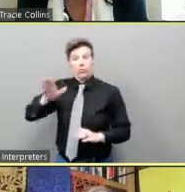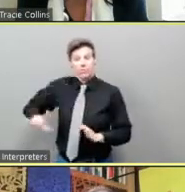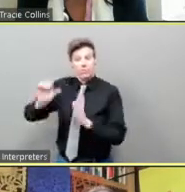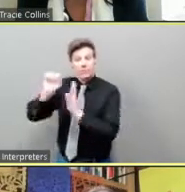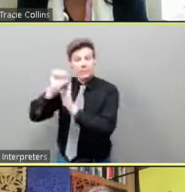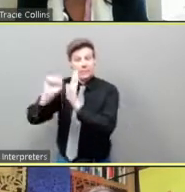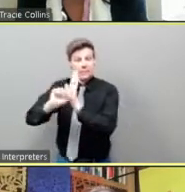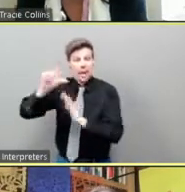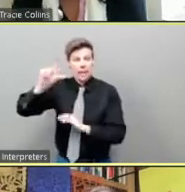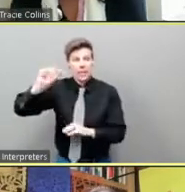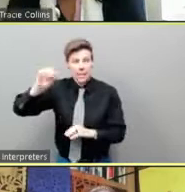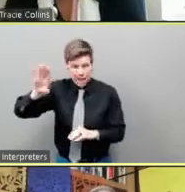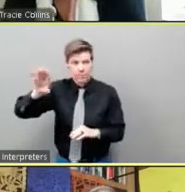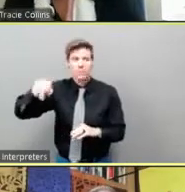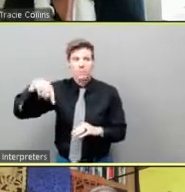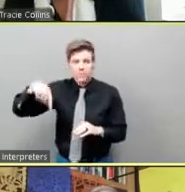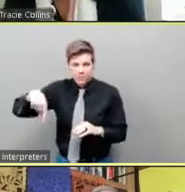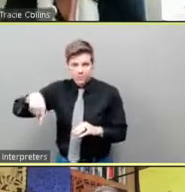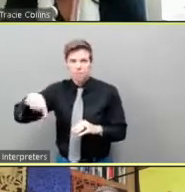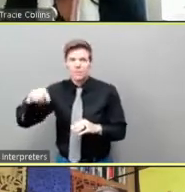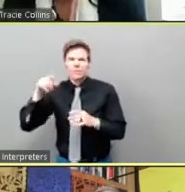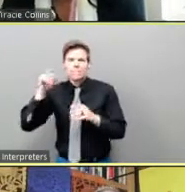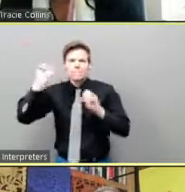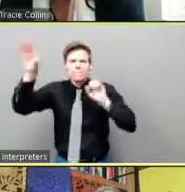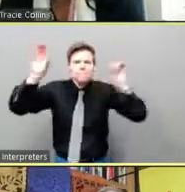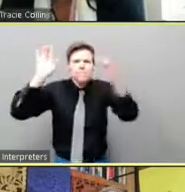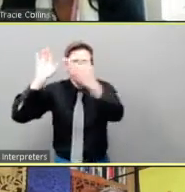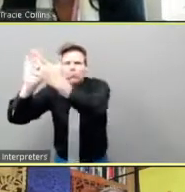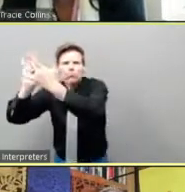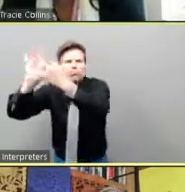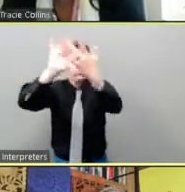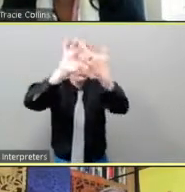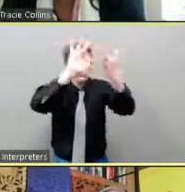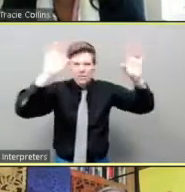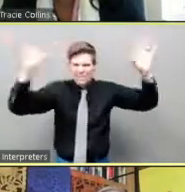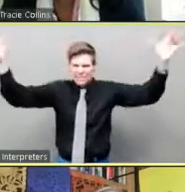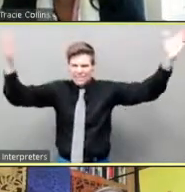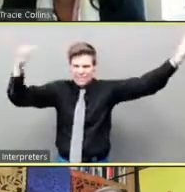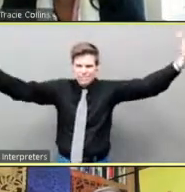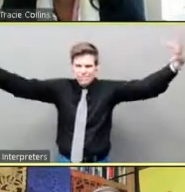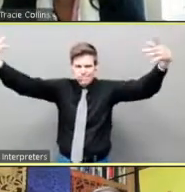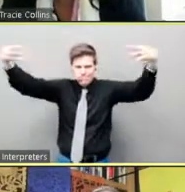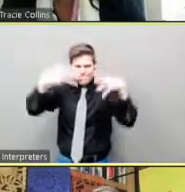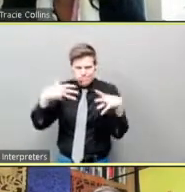Oh, does some of this variant analysis? I'll see you and M also flannel. And so